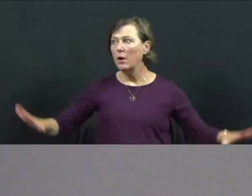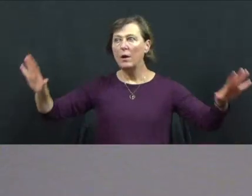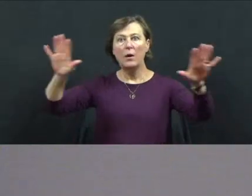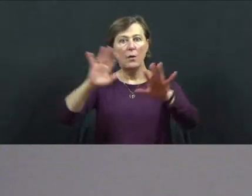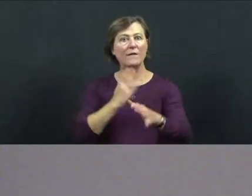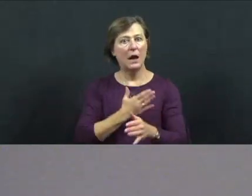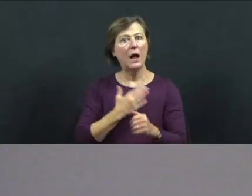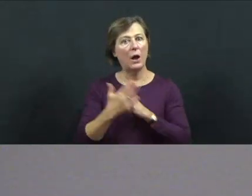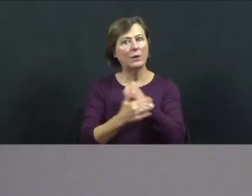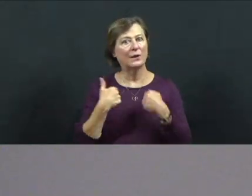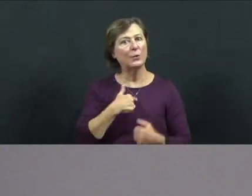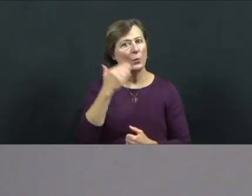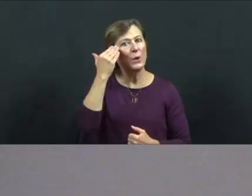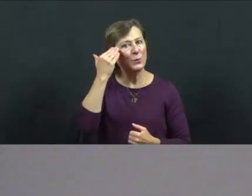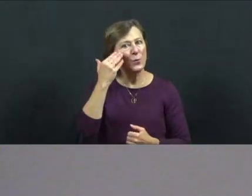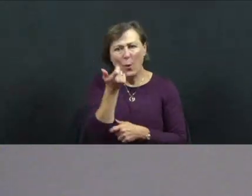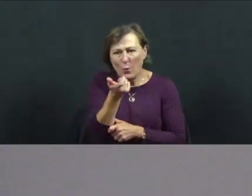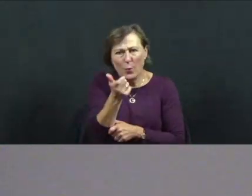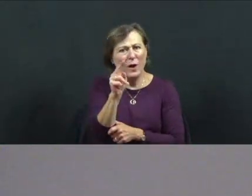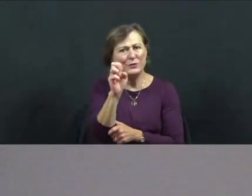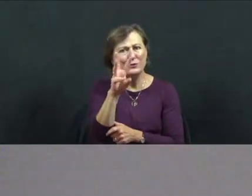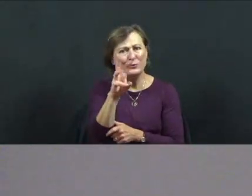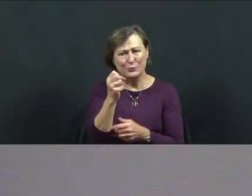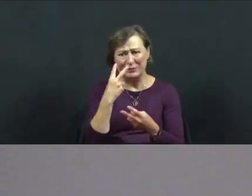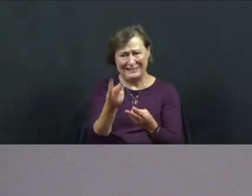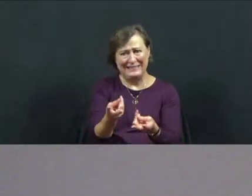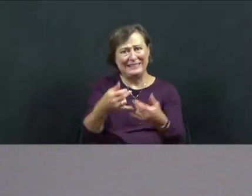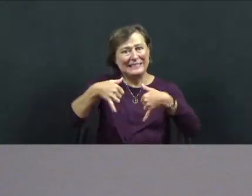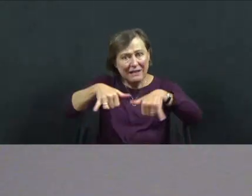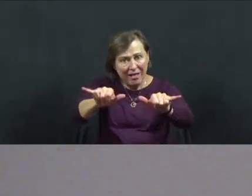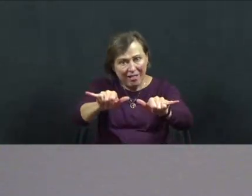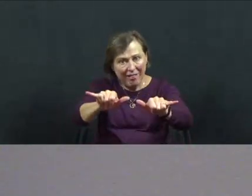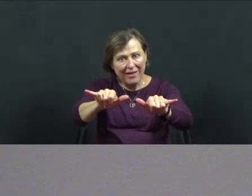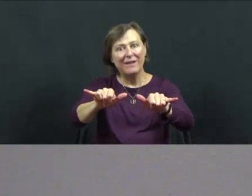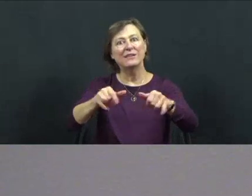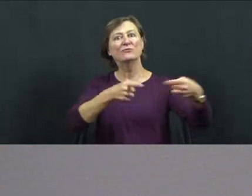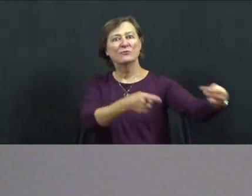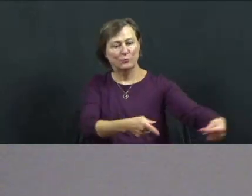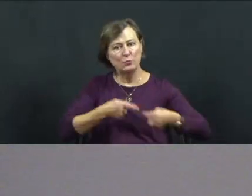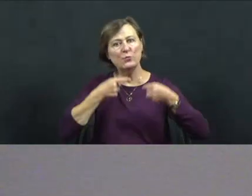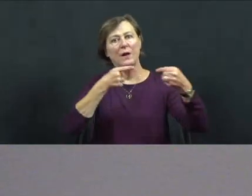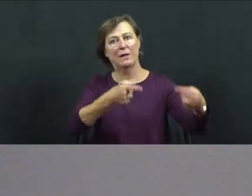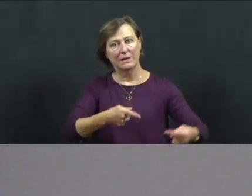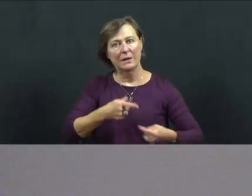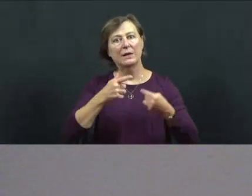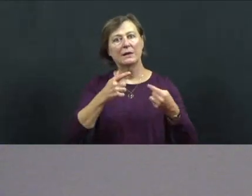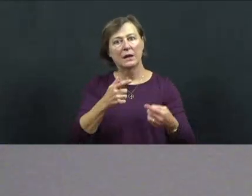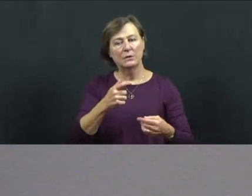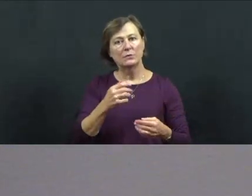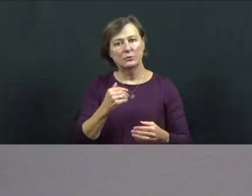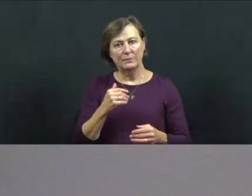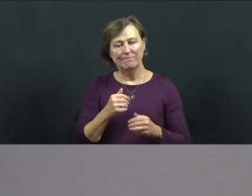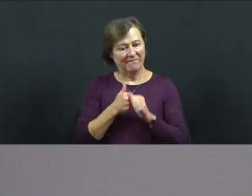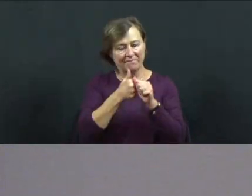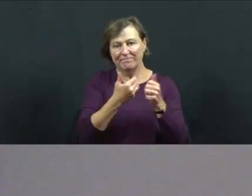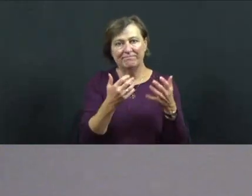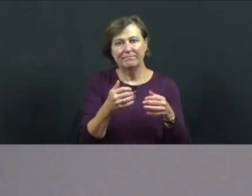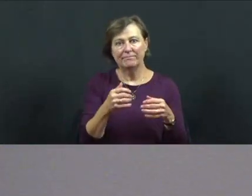just watching the news, are still struggling to carry out their voting rights.